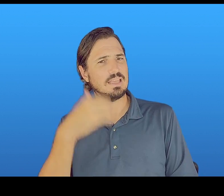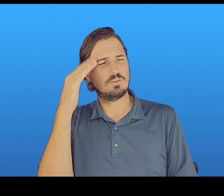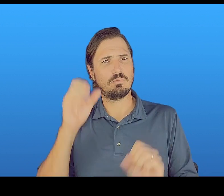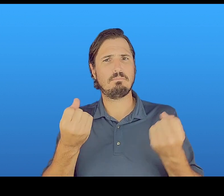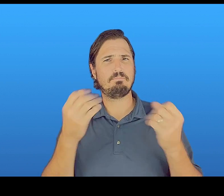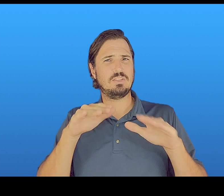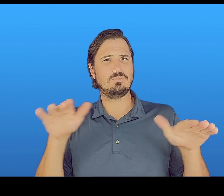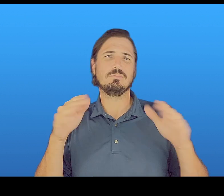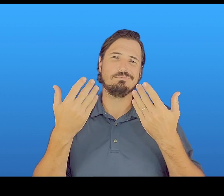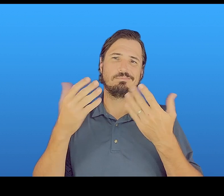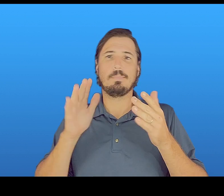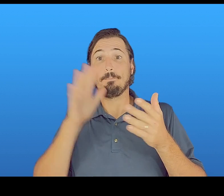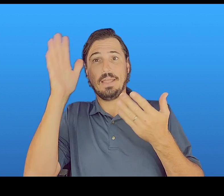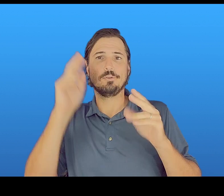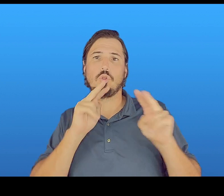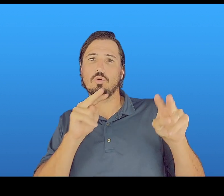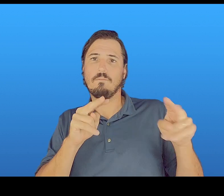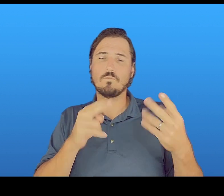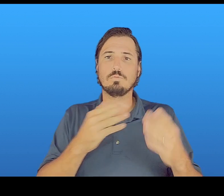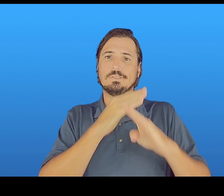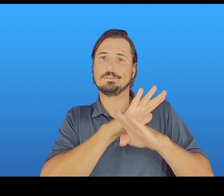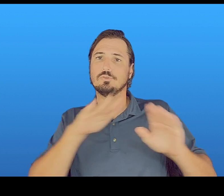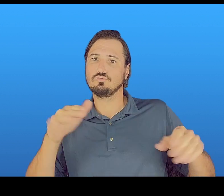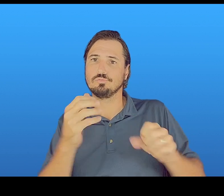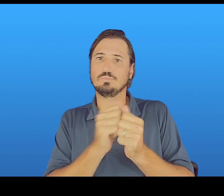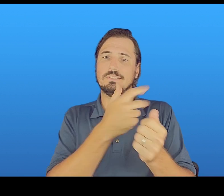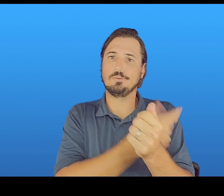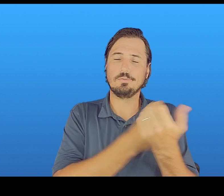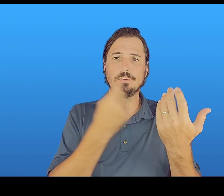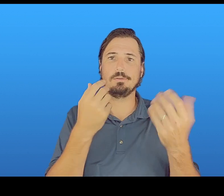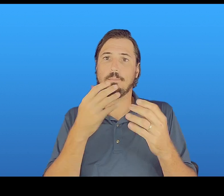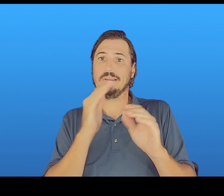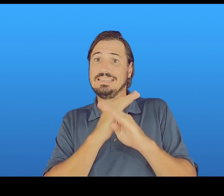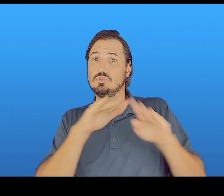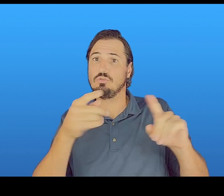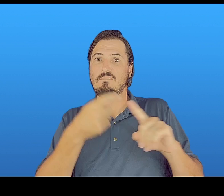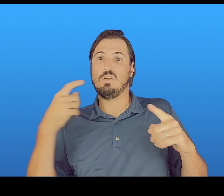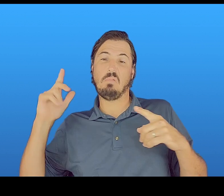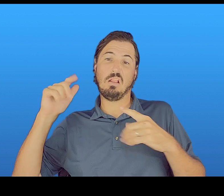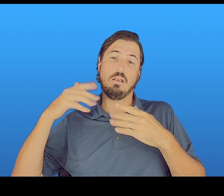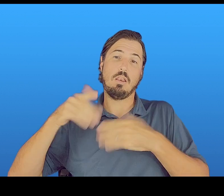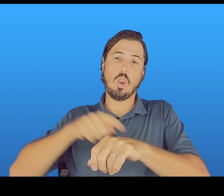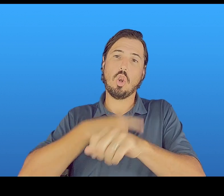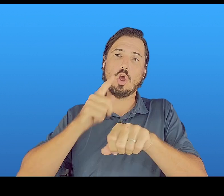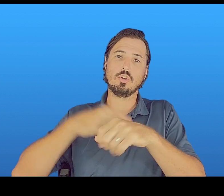Thanks Dr. B. I know a lot of parents are looking forward to their kids being vaccinated and protected from the long-term effects of COVID-19